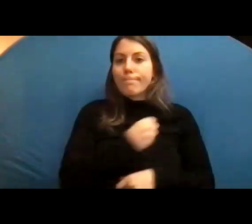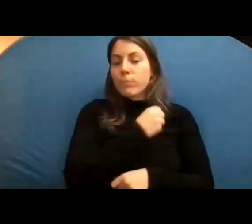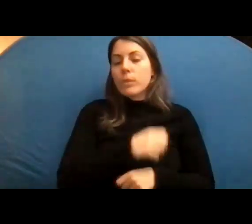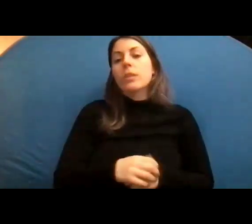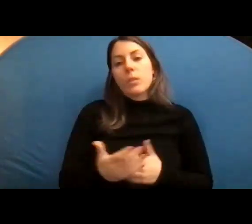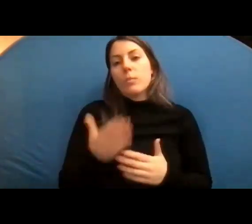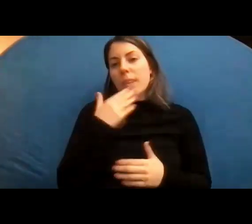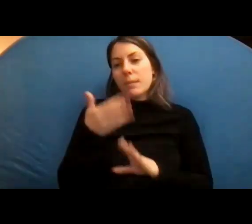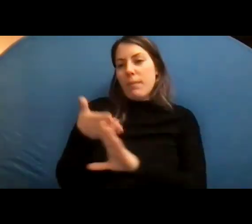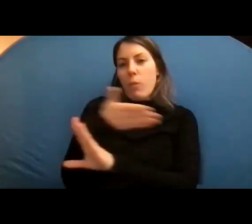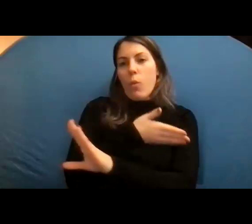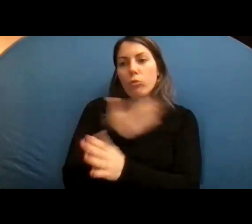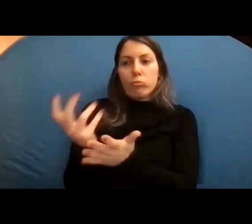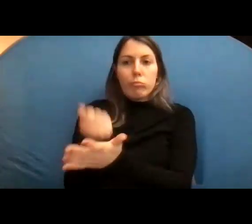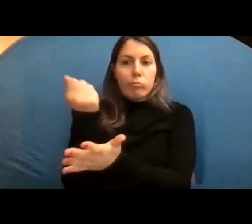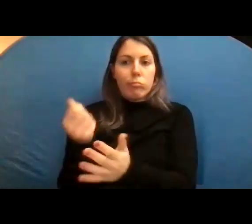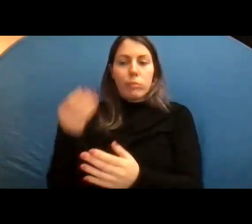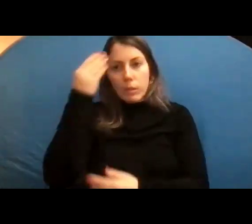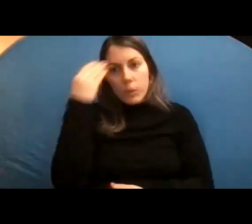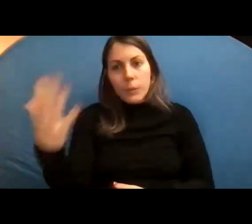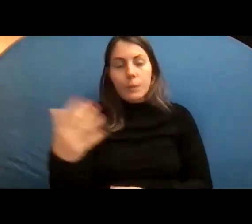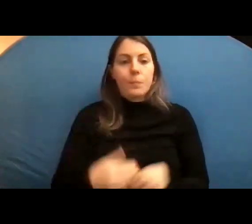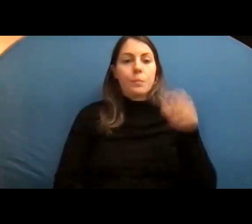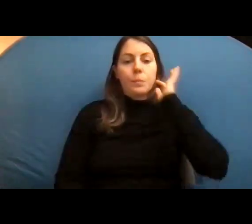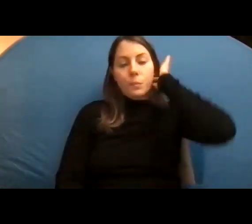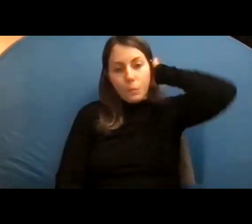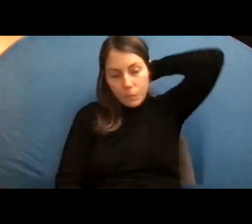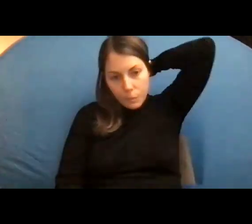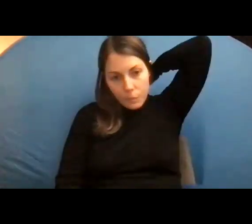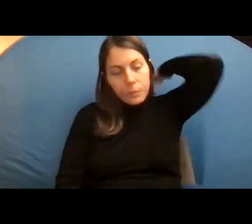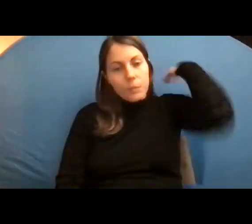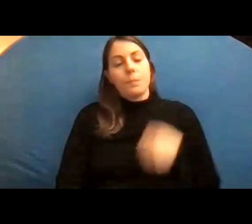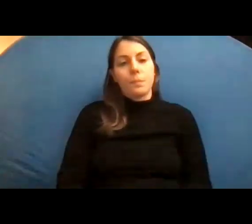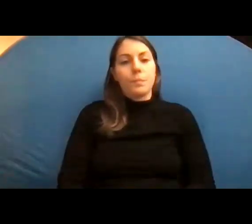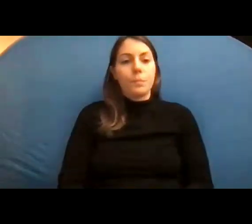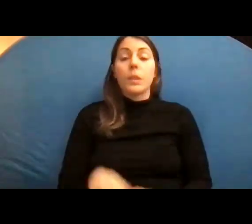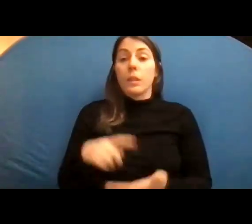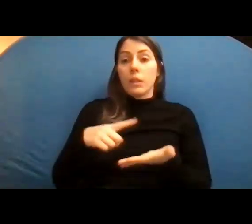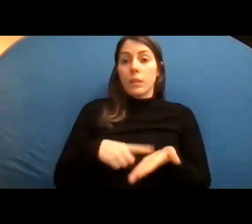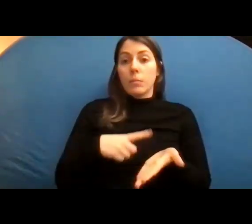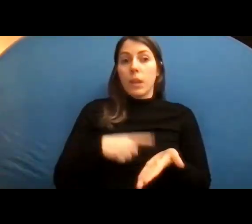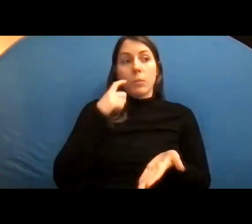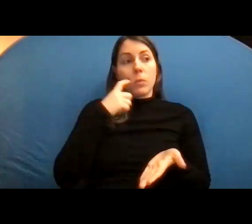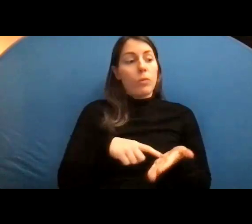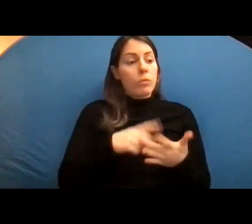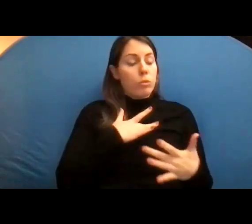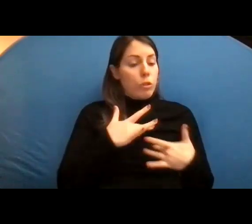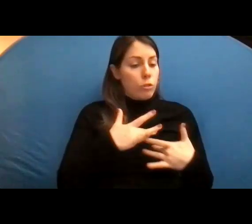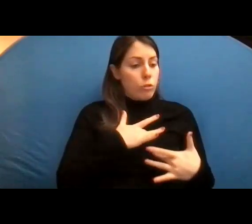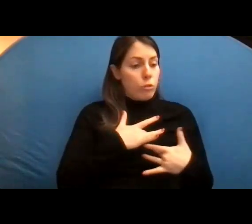interpreter was not thought about for the meeting. Okay? There are also times that I have seen that you know, the